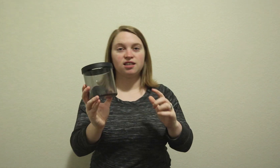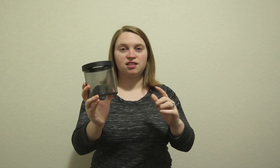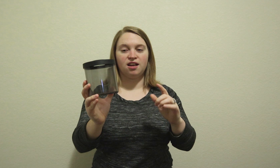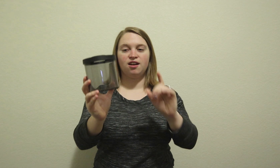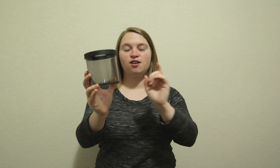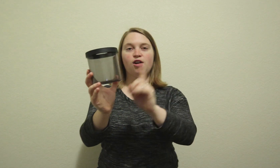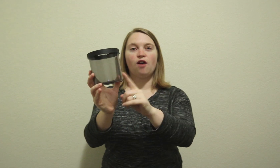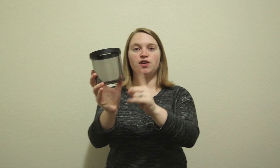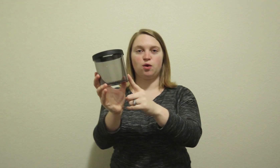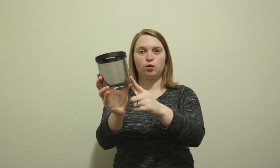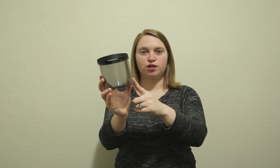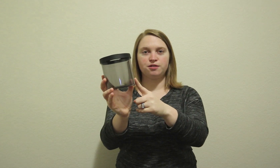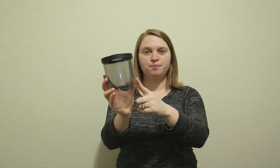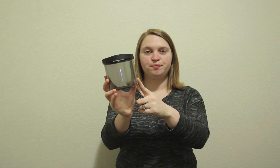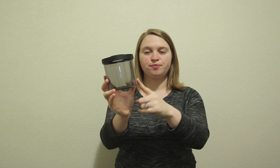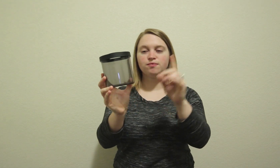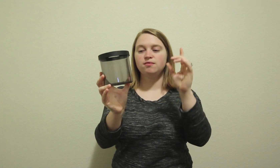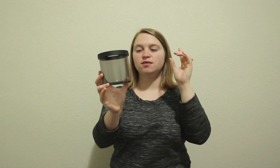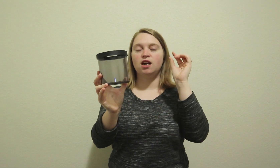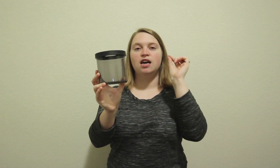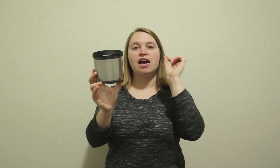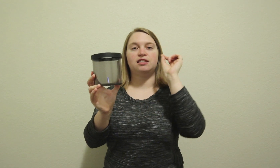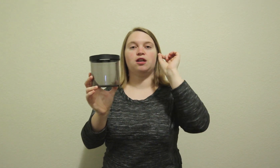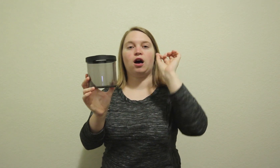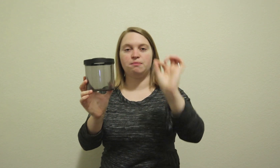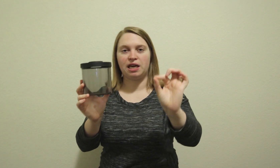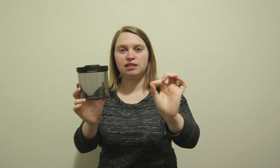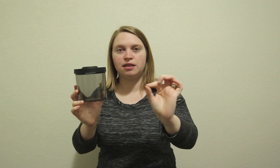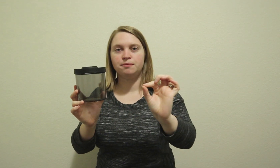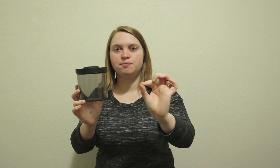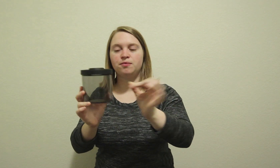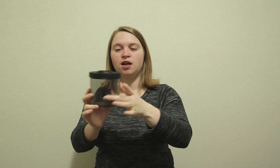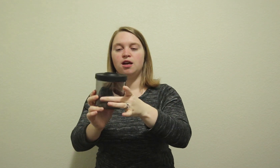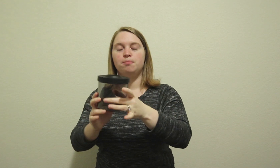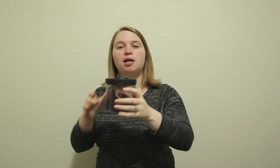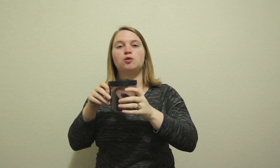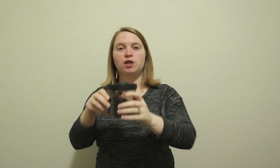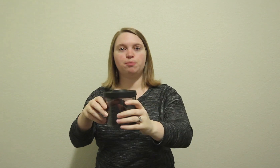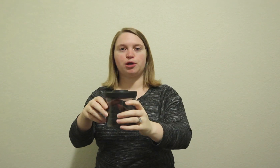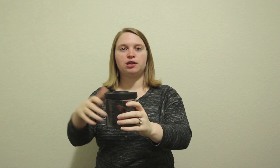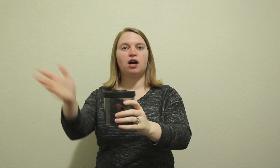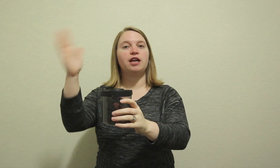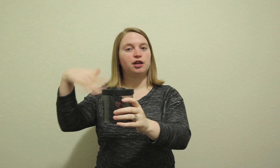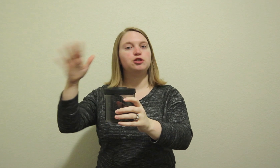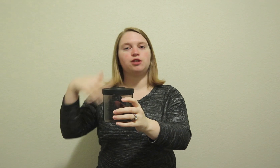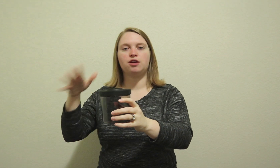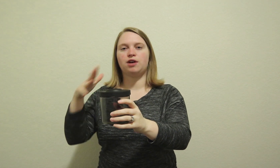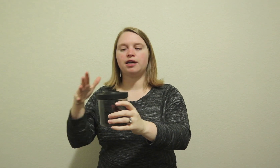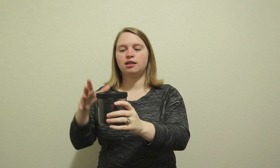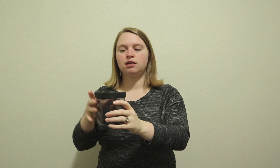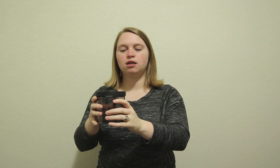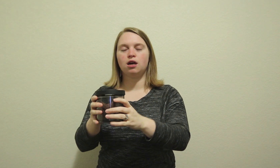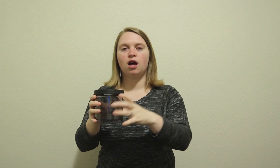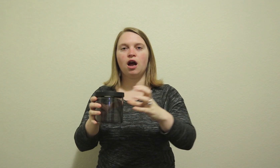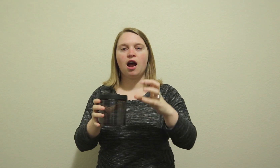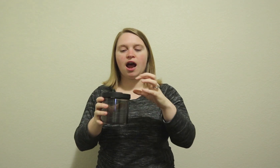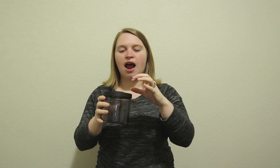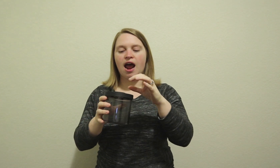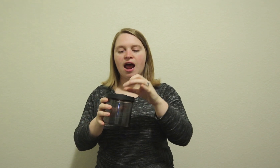this coffee holder is amazing because when you put it on and you start grinding